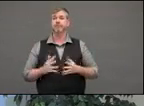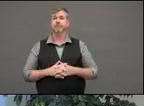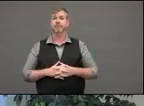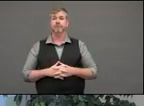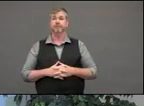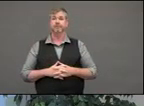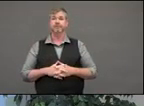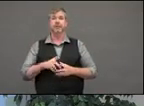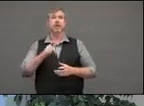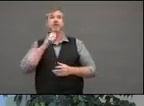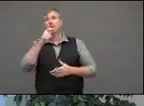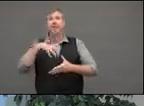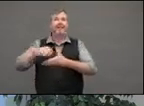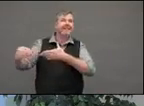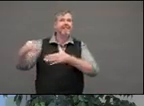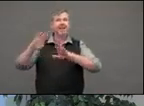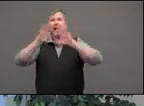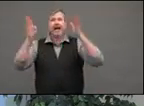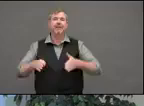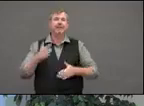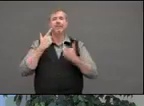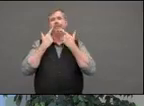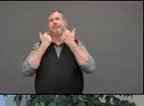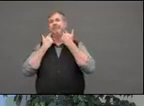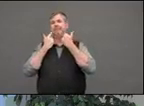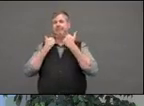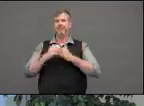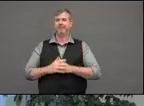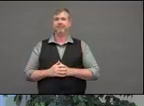if you don't leave the house um but other than that obviously you know